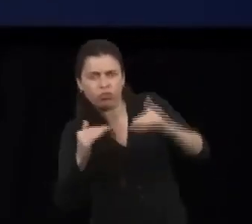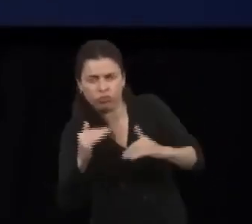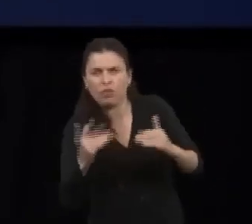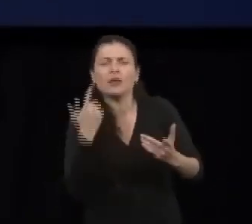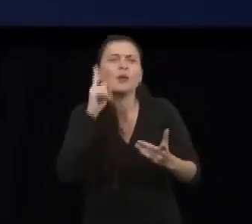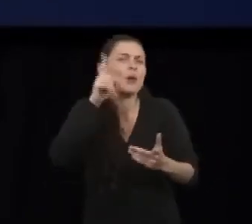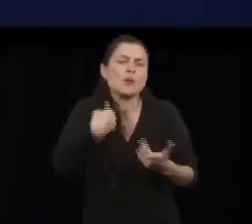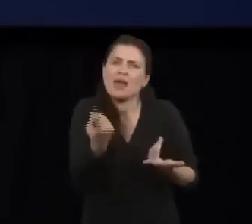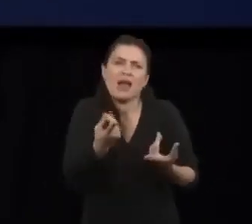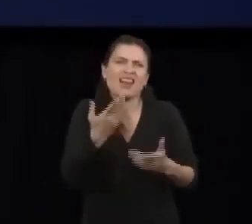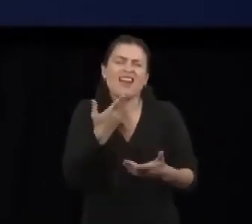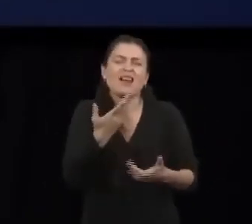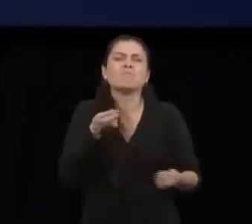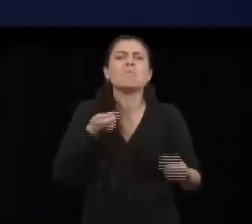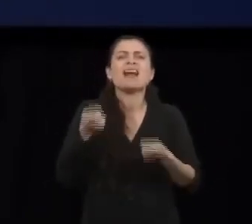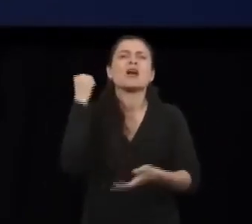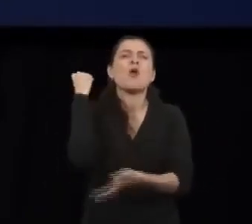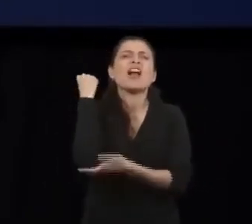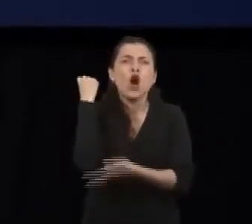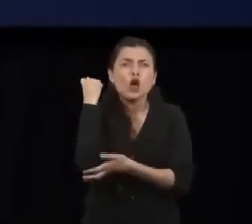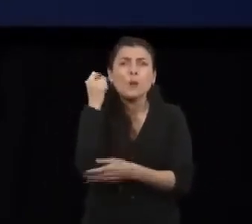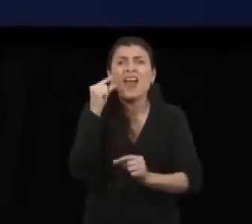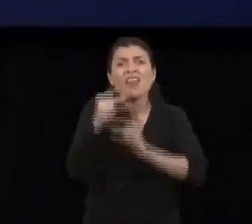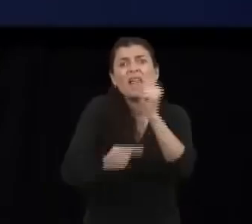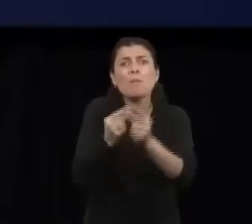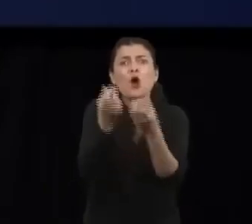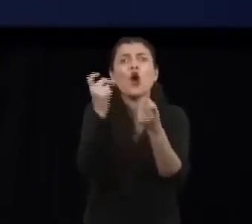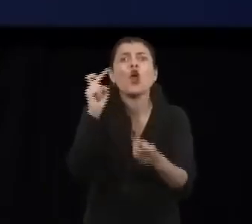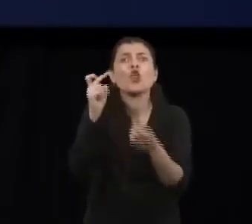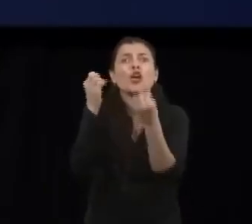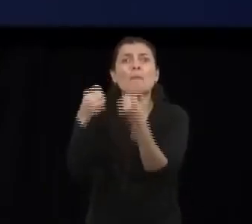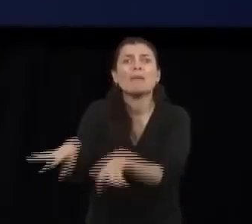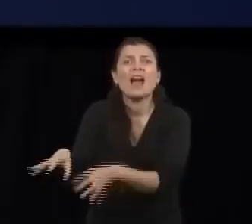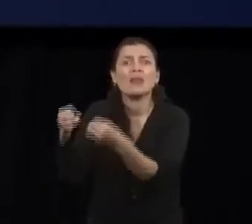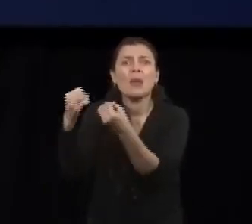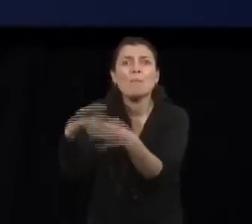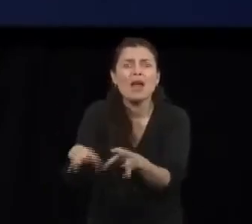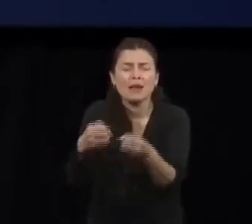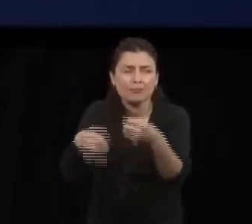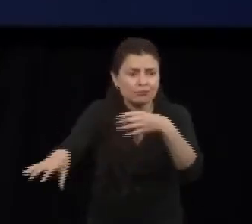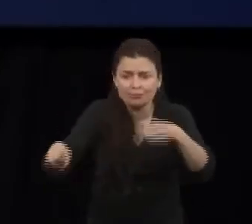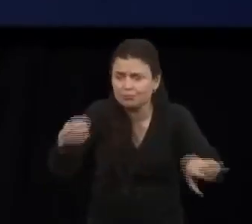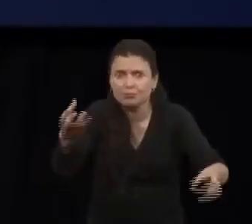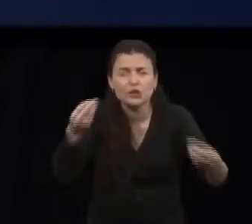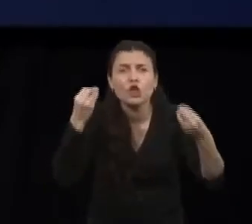Then they began to lose dollars. So what did the previous government do?